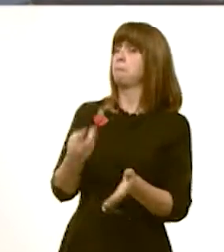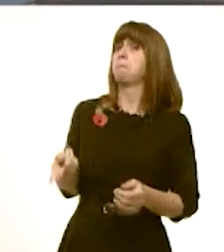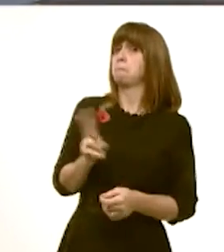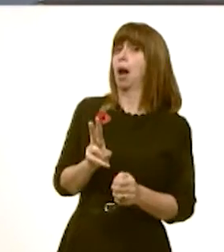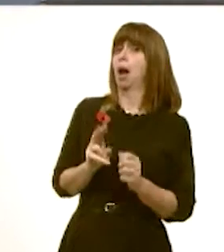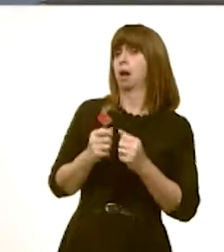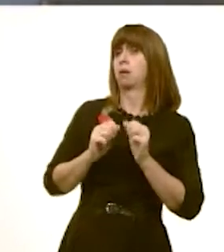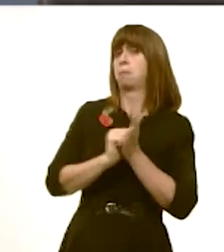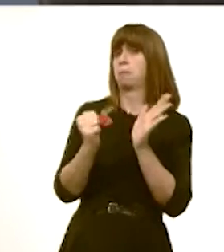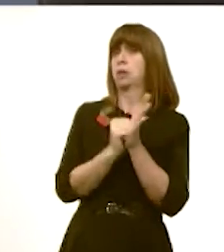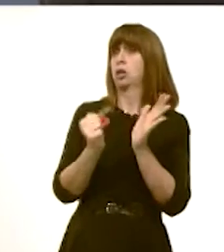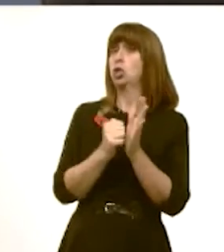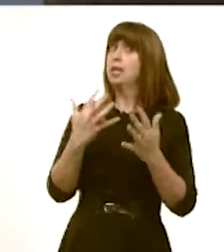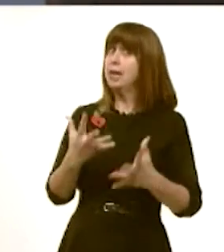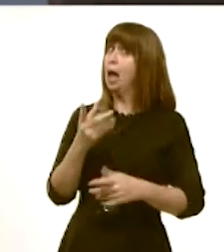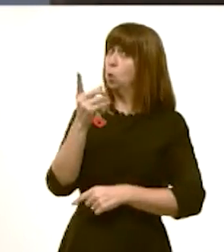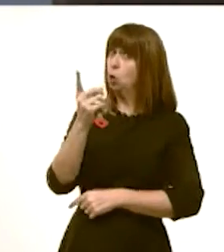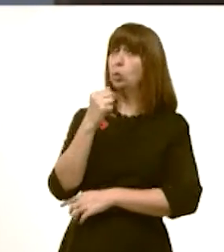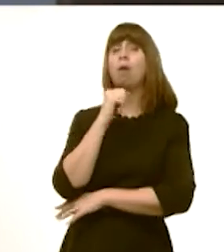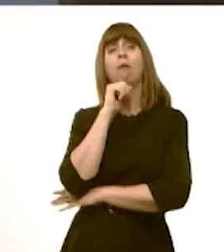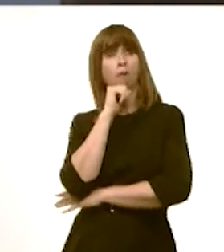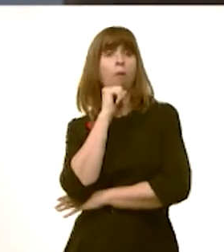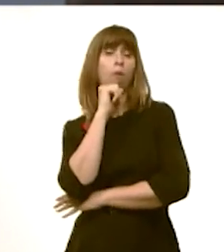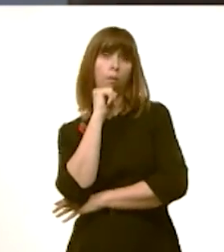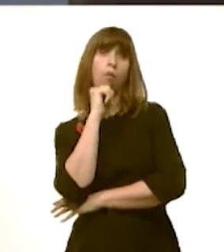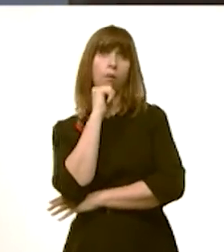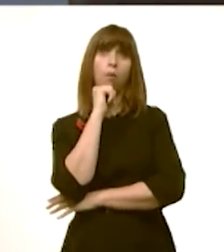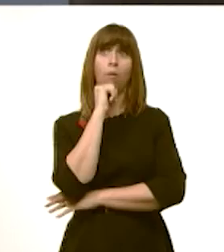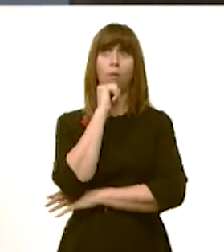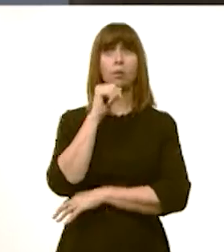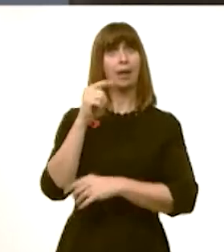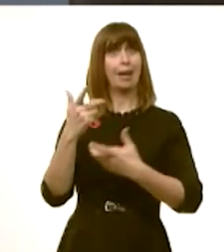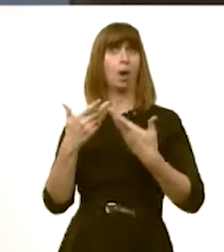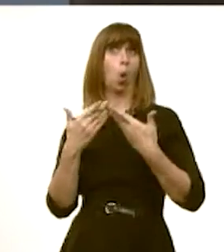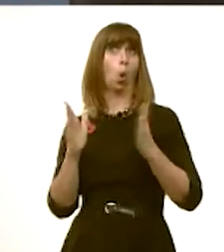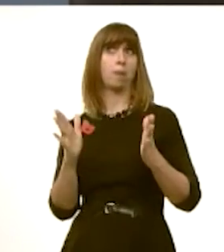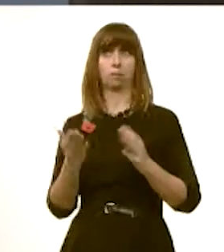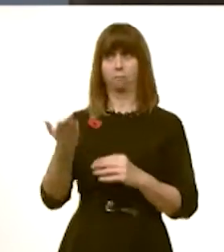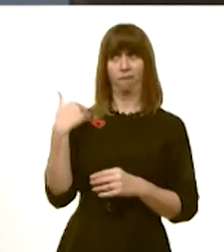listening mode and particularly interested, it seems, this week in transparency and openness,